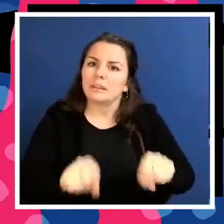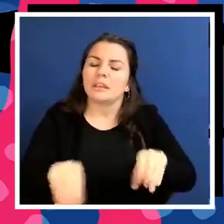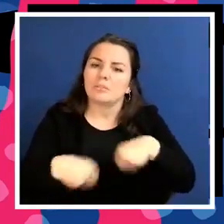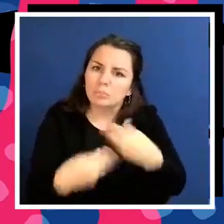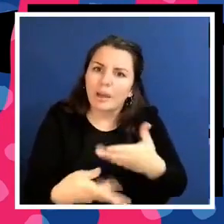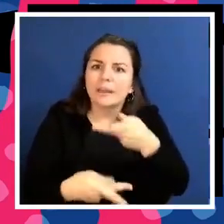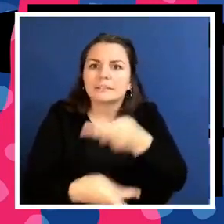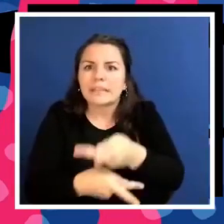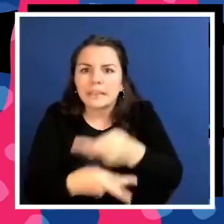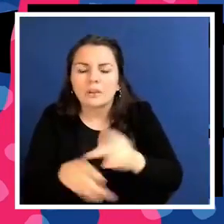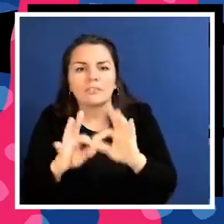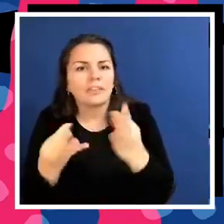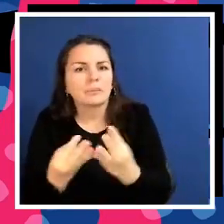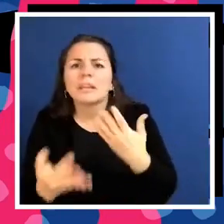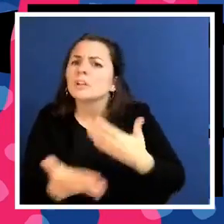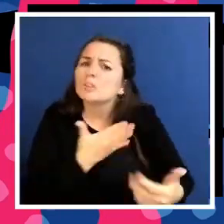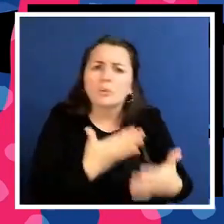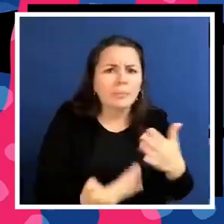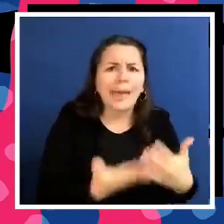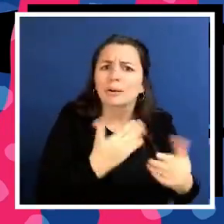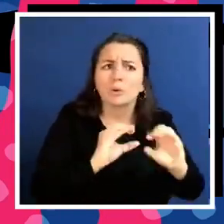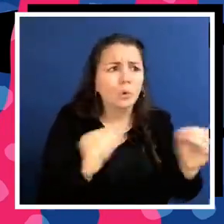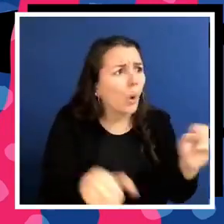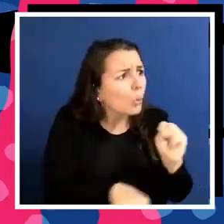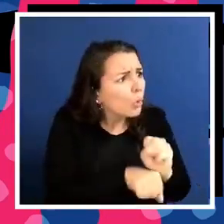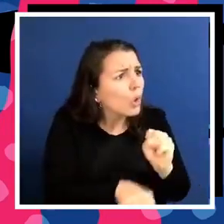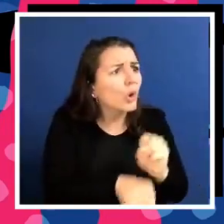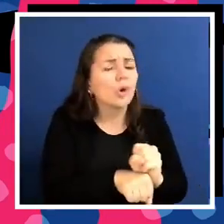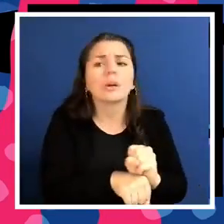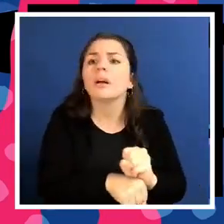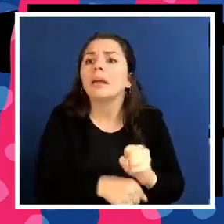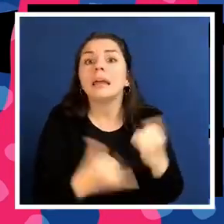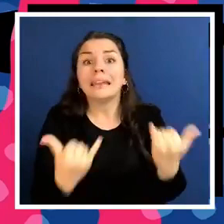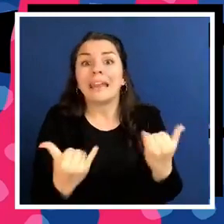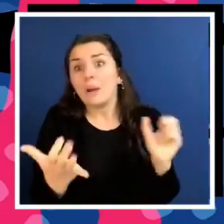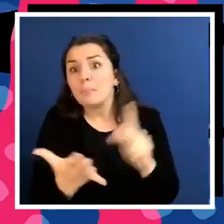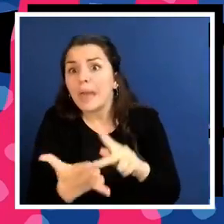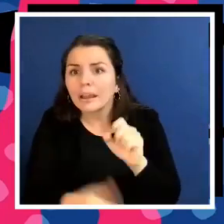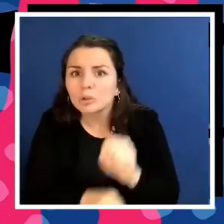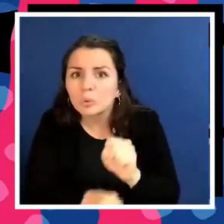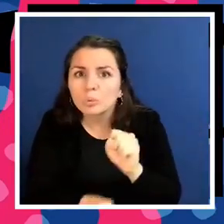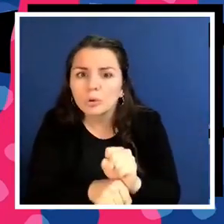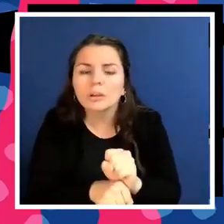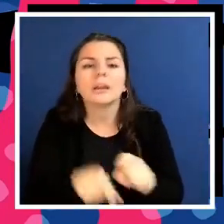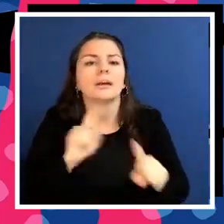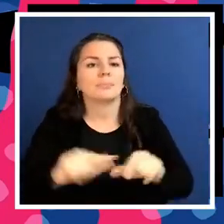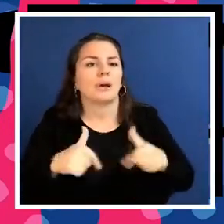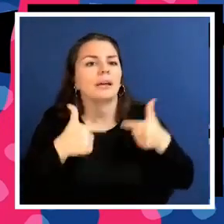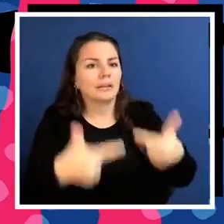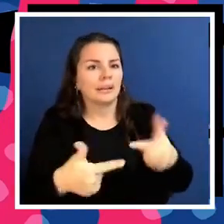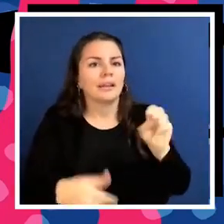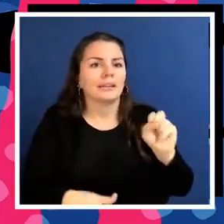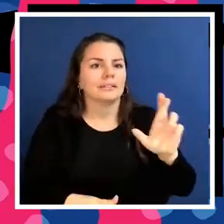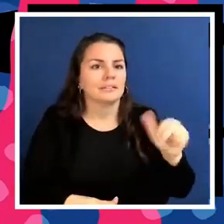THIS PAST YEAR. EVERY PARENT SHOULD HAVE THE ABILITY TO PROVIDE CARE FOR